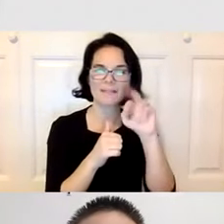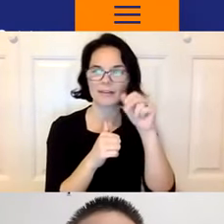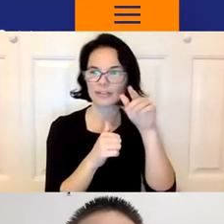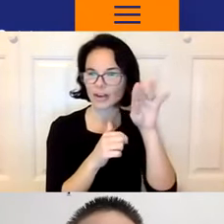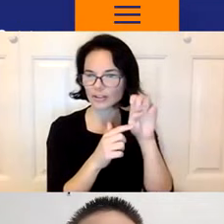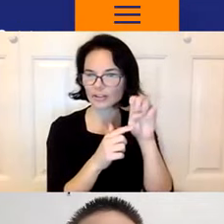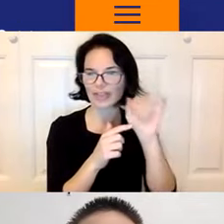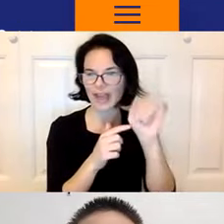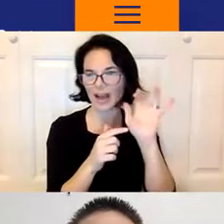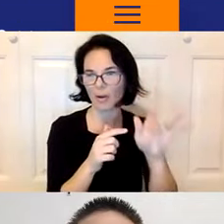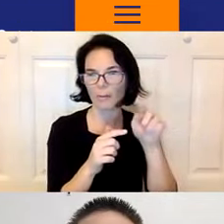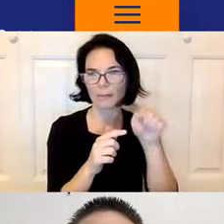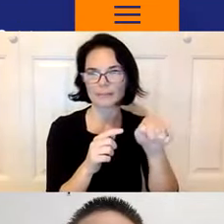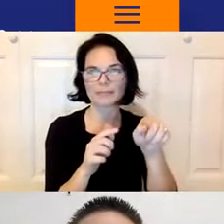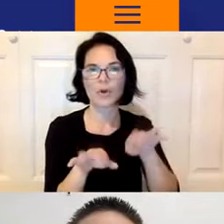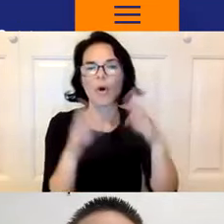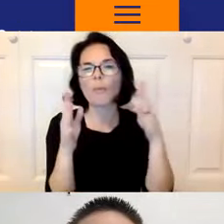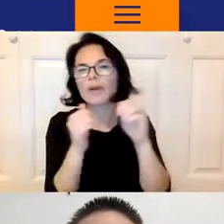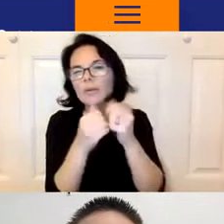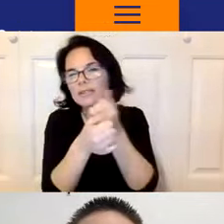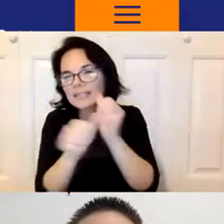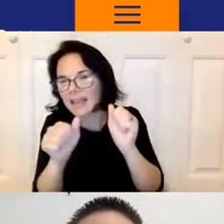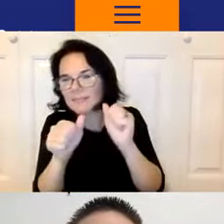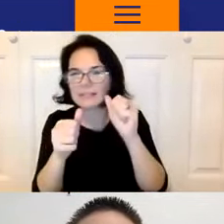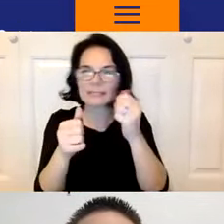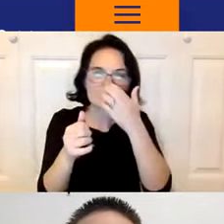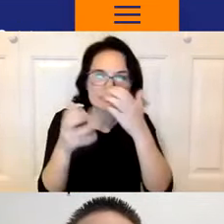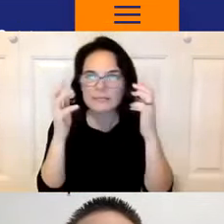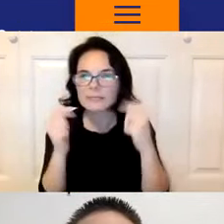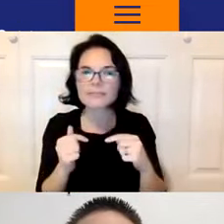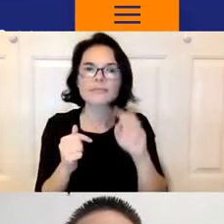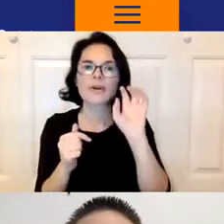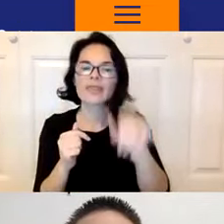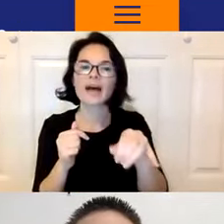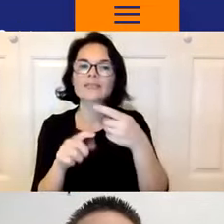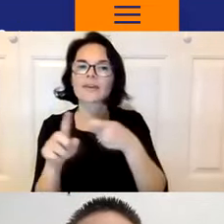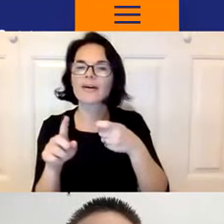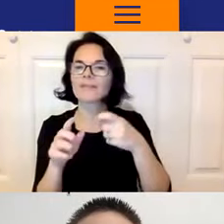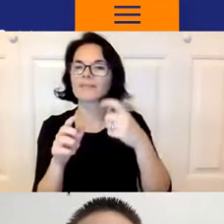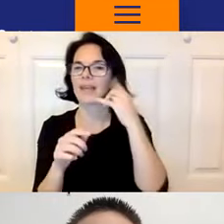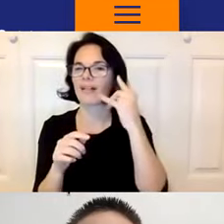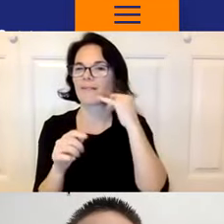[covid19ca.gov/essential-workforce] This is a website from CA state government and it lists